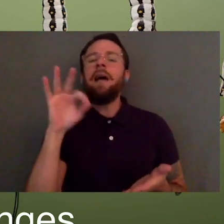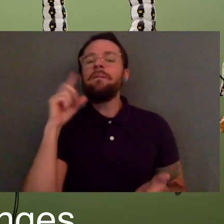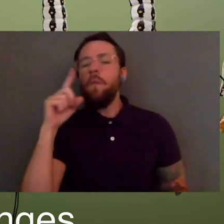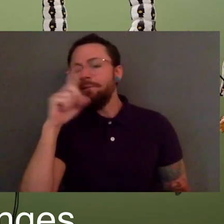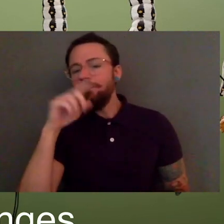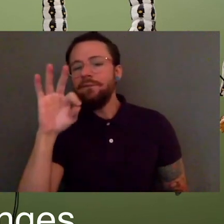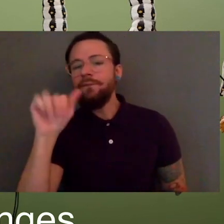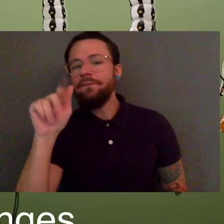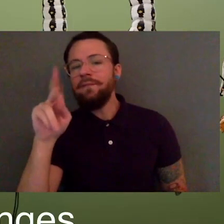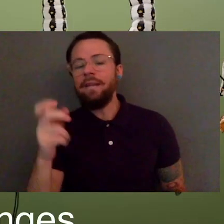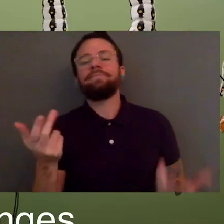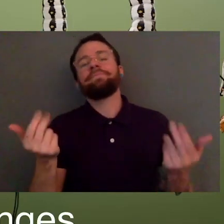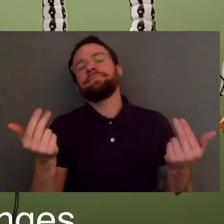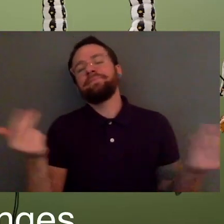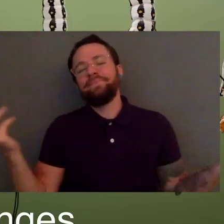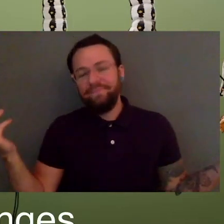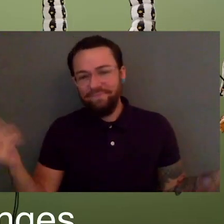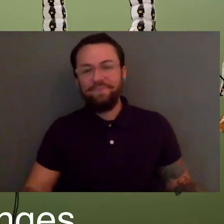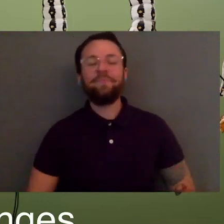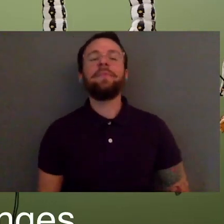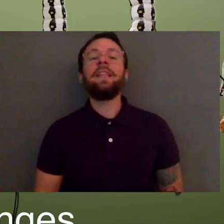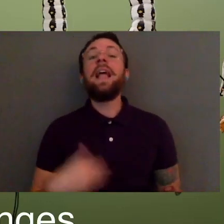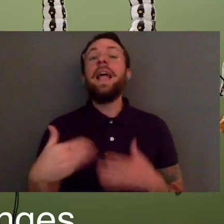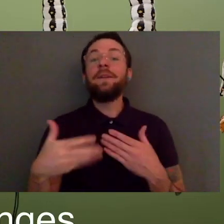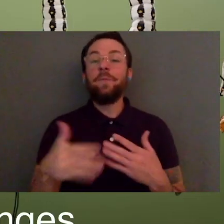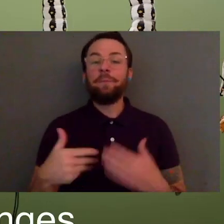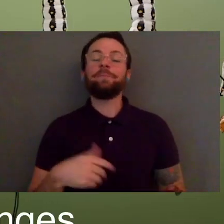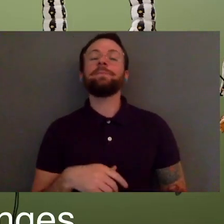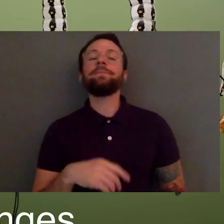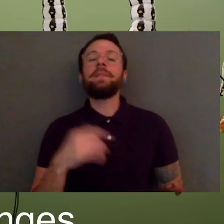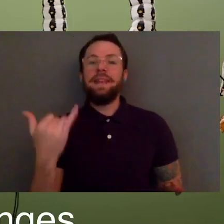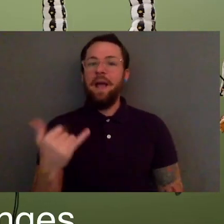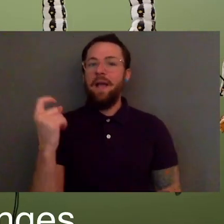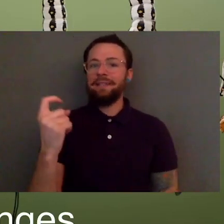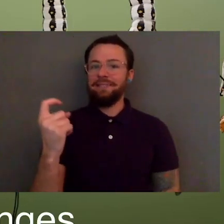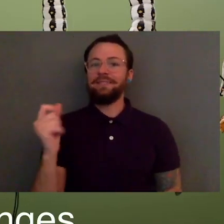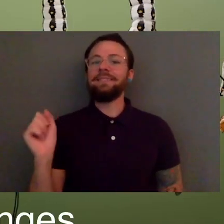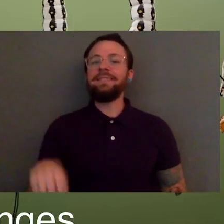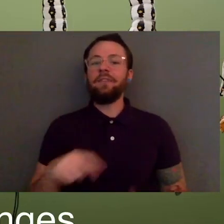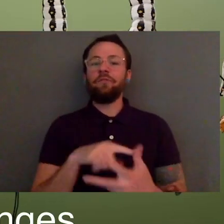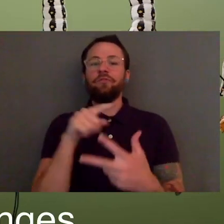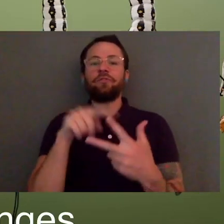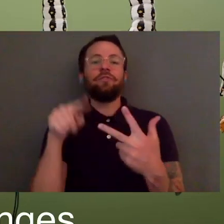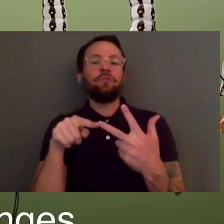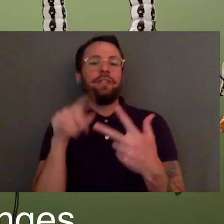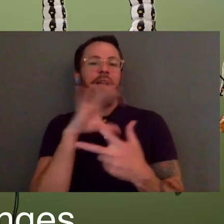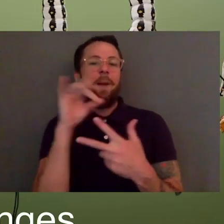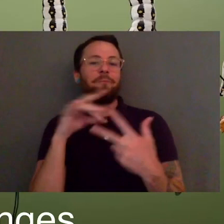that, since I don't identify as female, F meant fake.